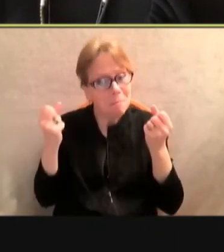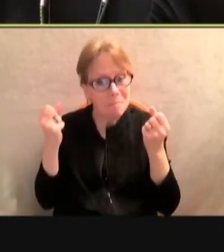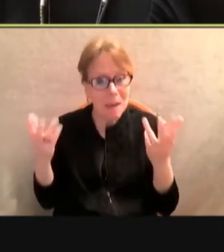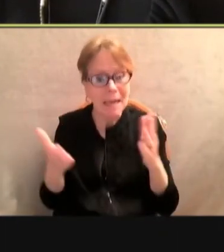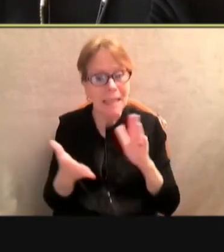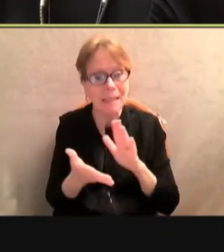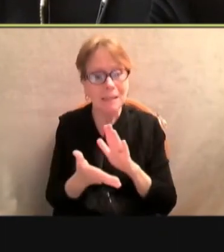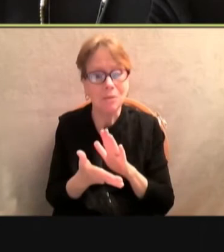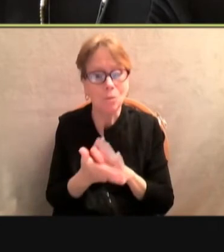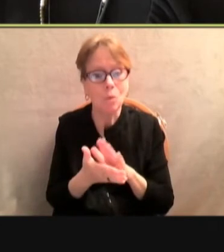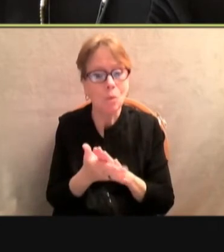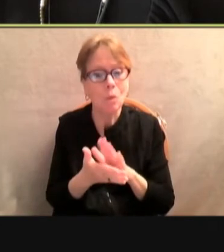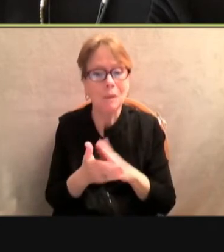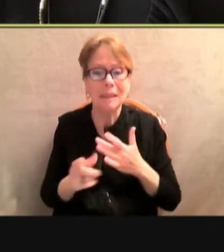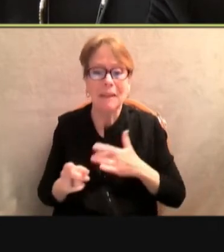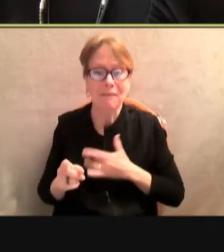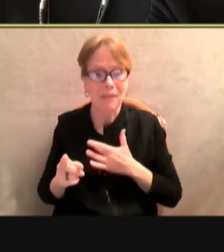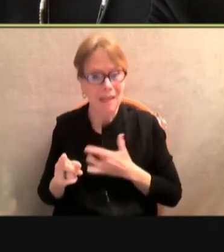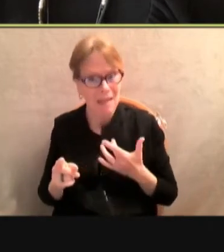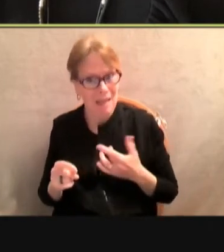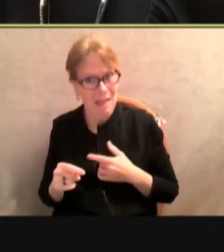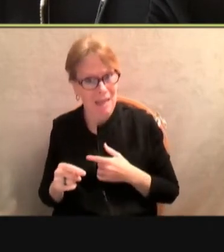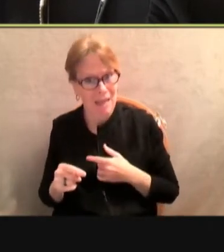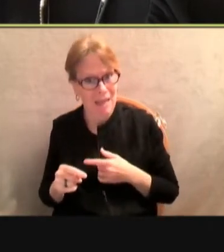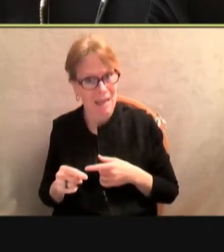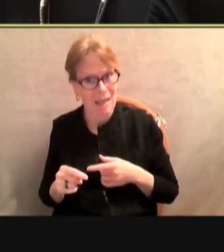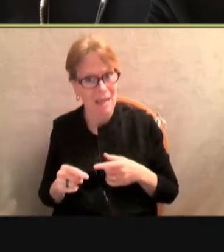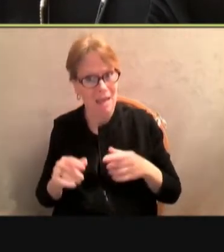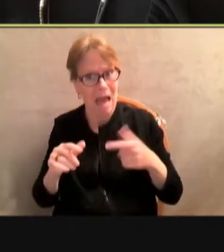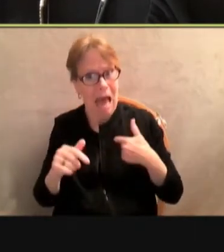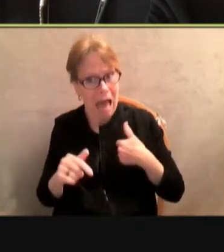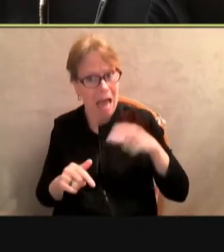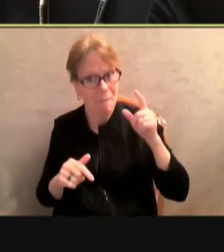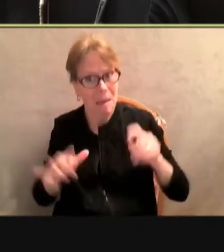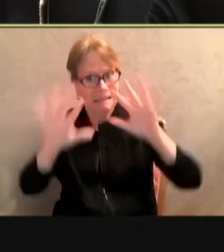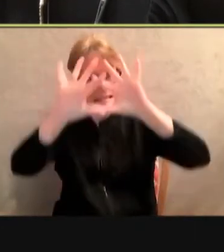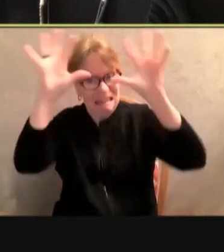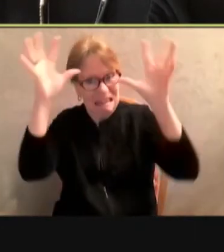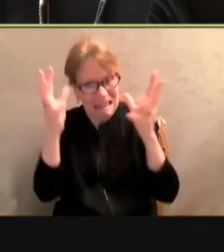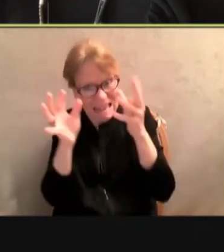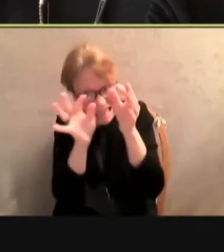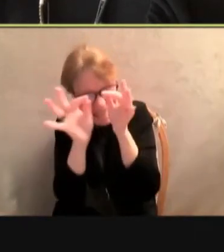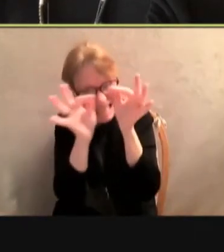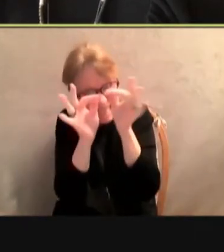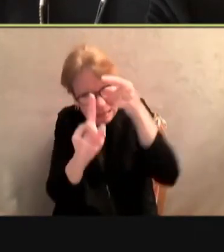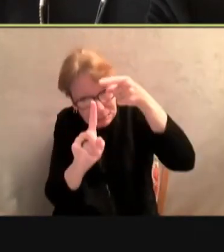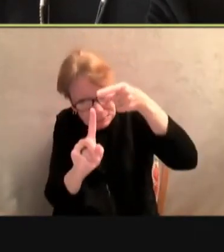think that if someone needs that, they're not competent. But it's not that they're not